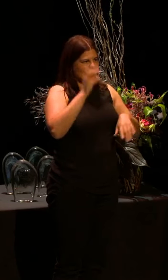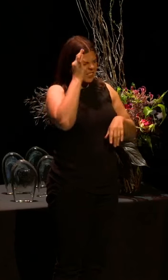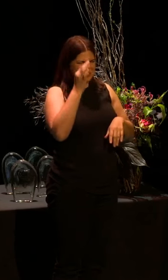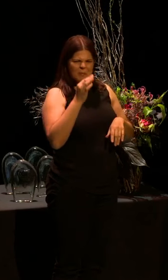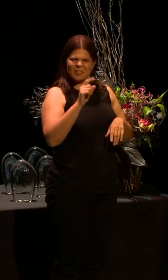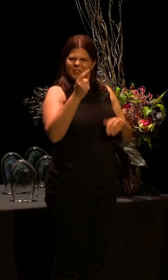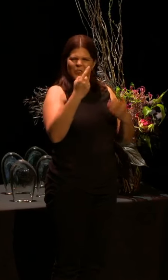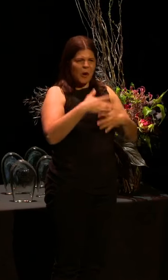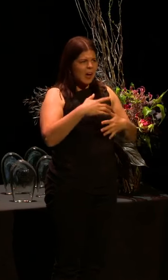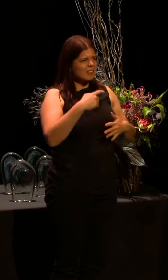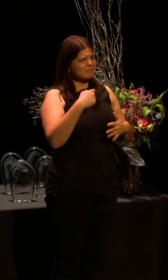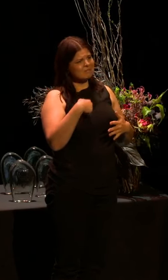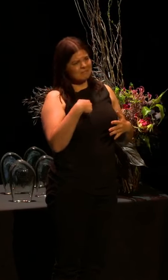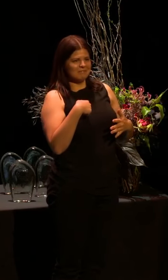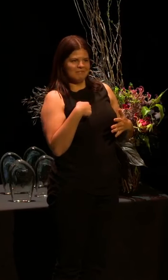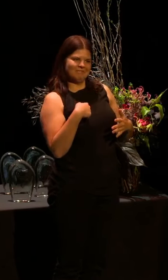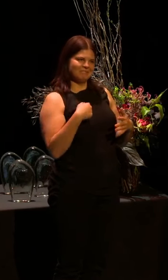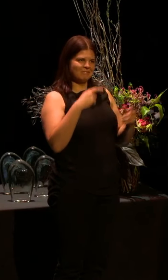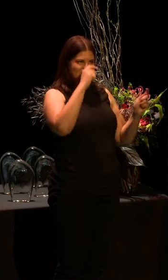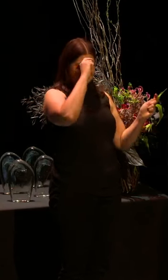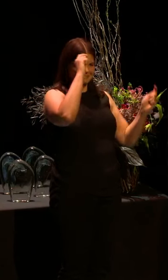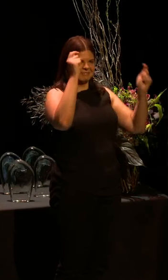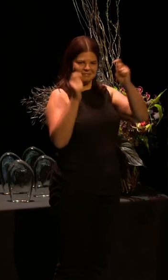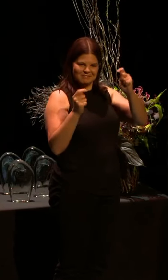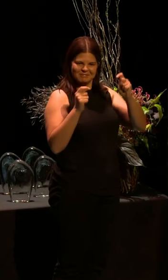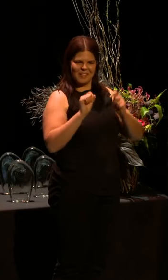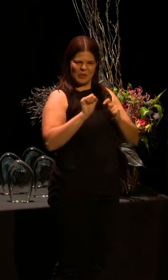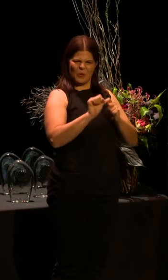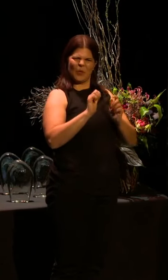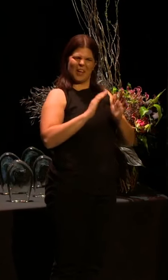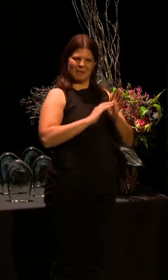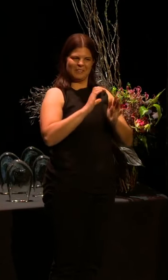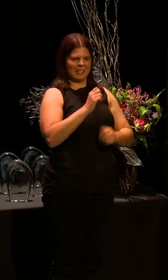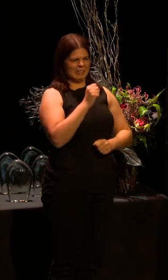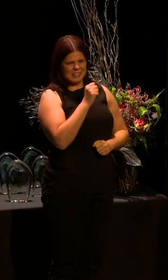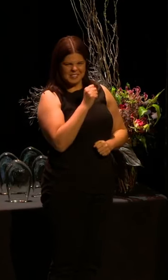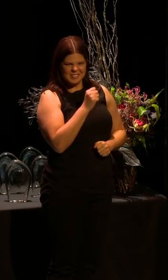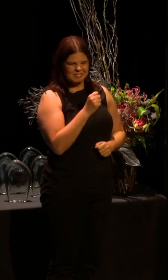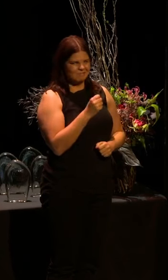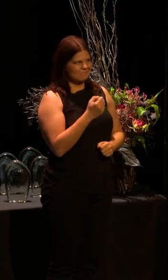I don't know who persuaded me to do this, but I'll give it my best shot,